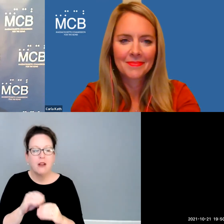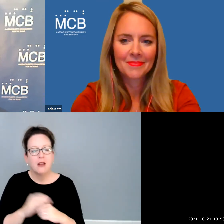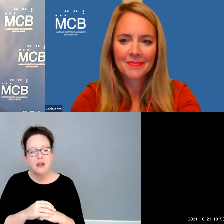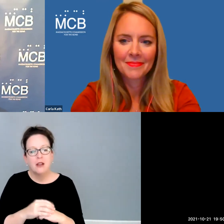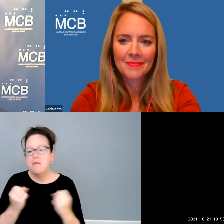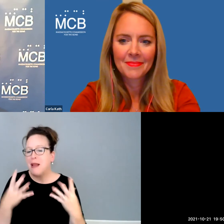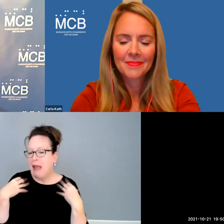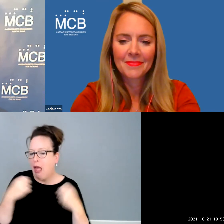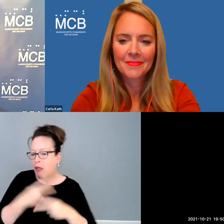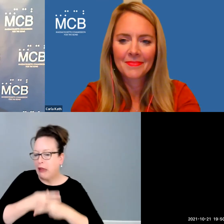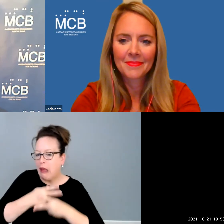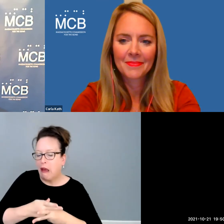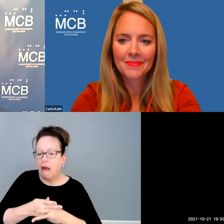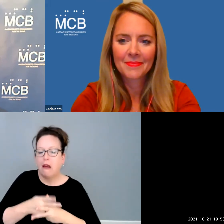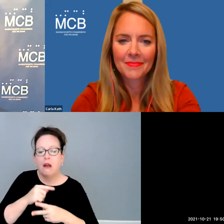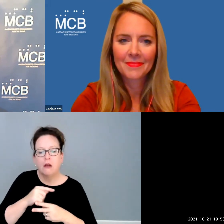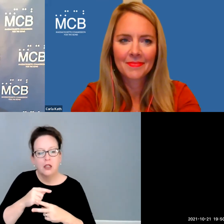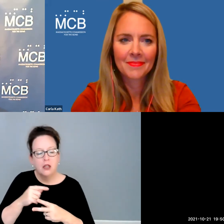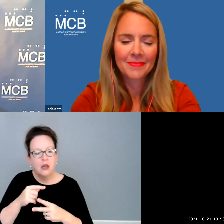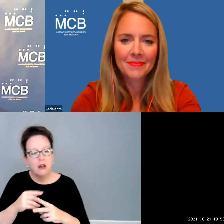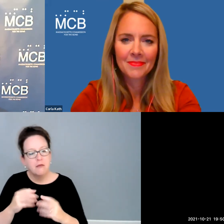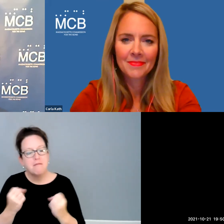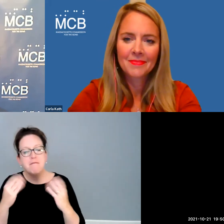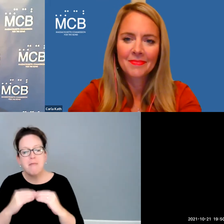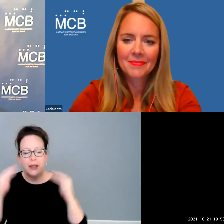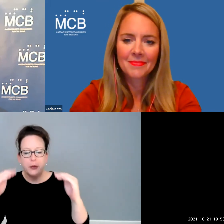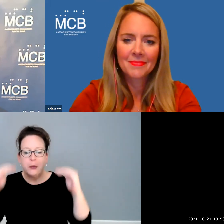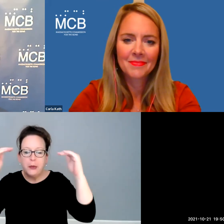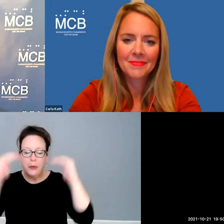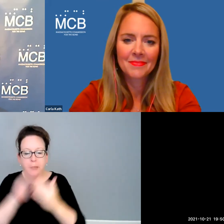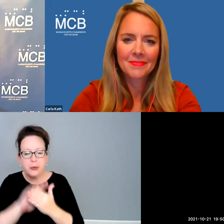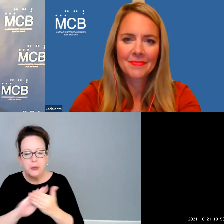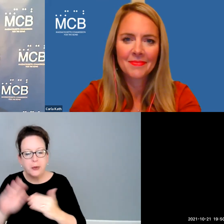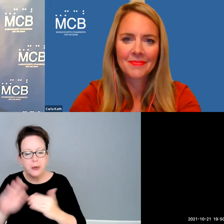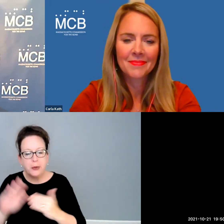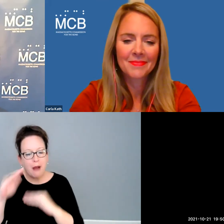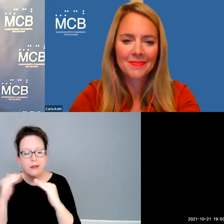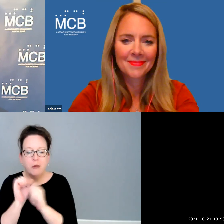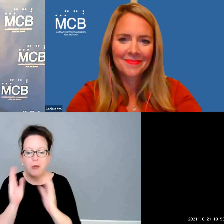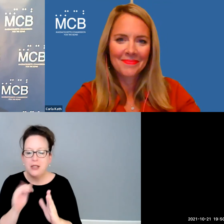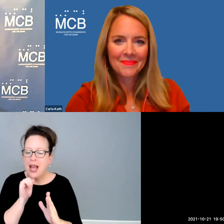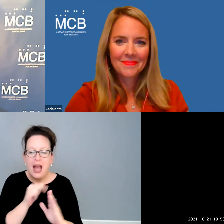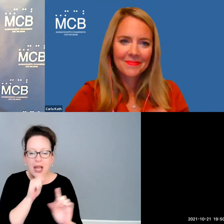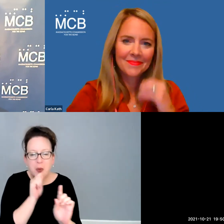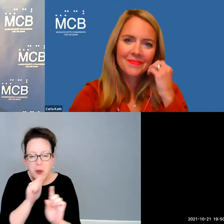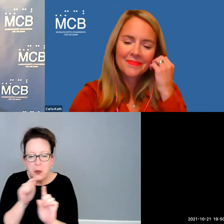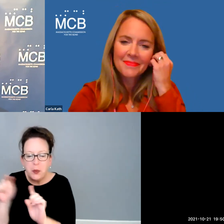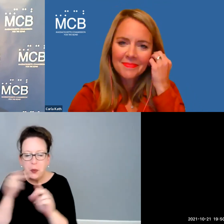a lot of the higher ed and you know. So, I don't want to single people out but if you're interested